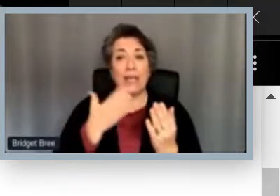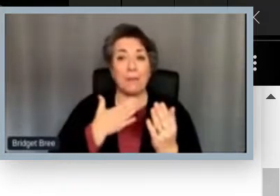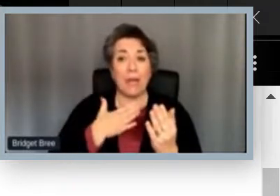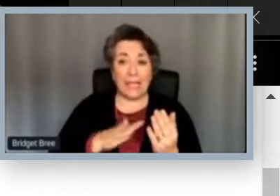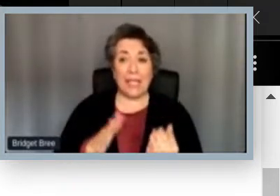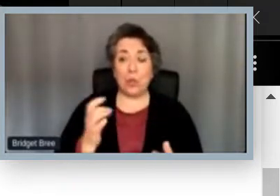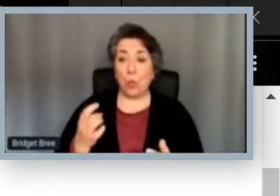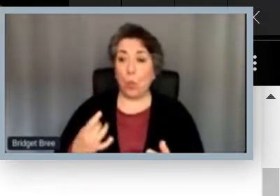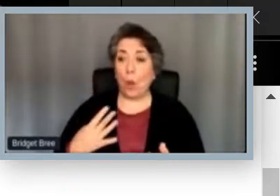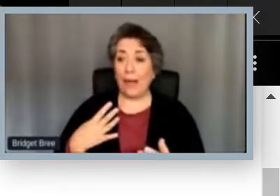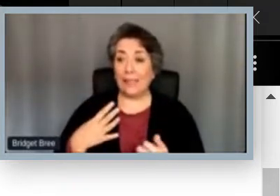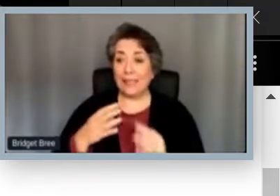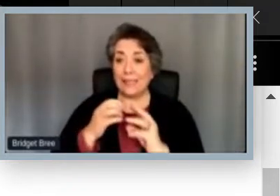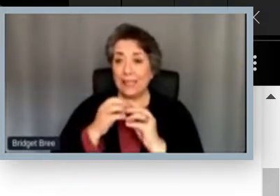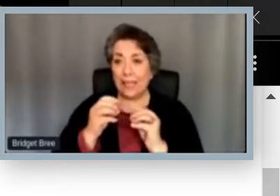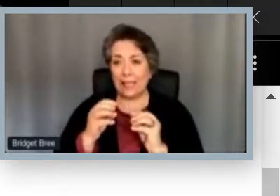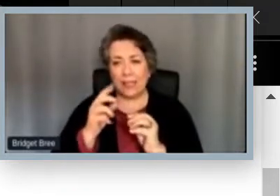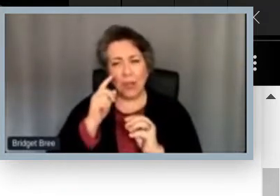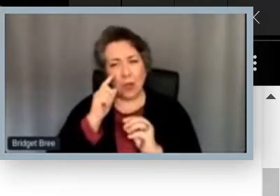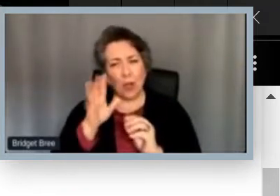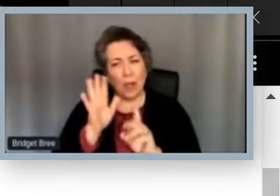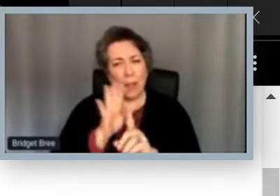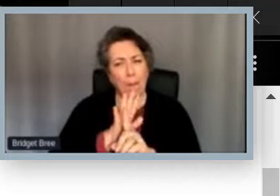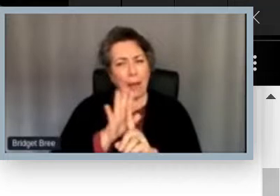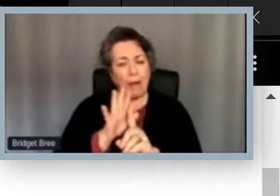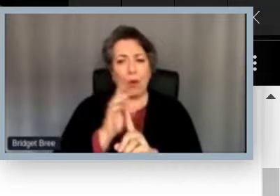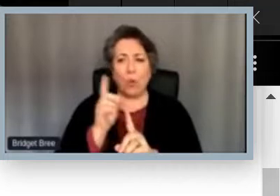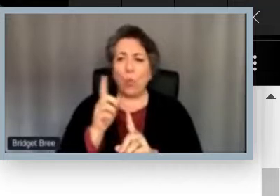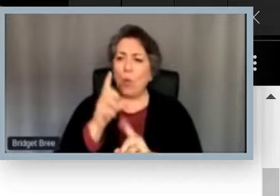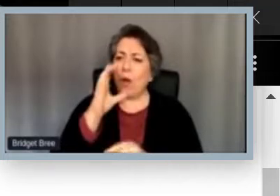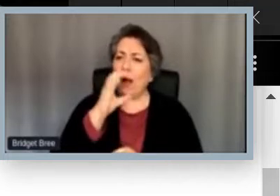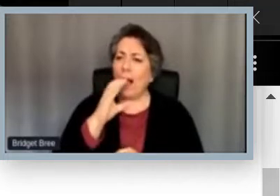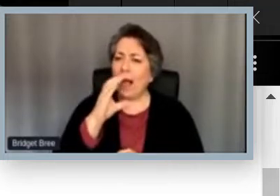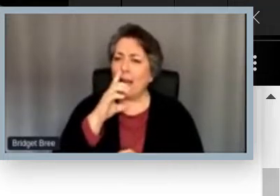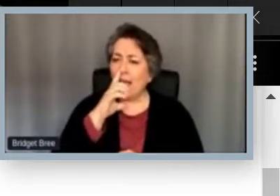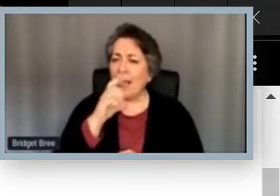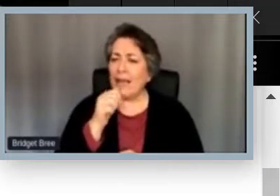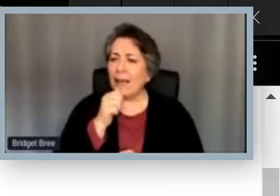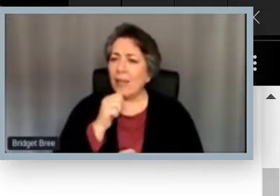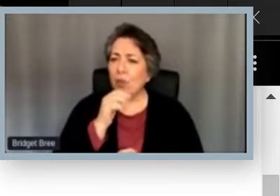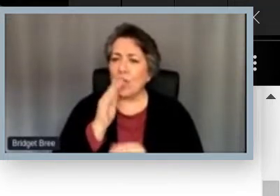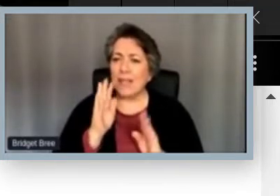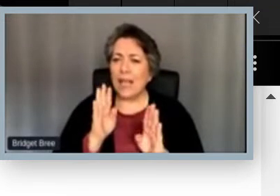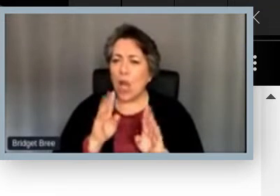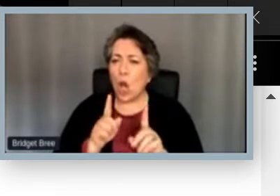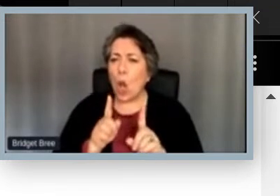Look at the background colour and give me some colours that are very close to that orange colour.